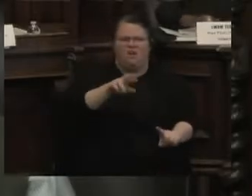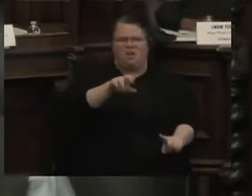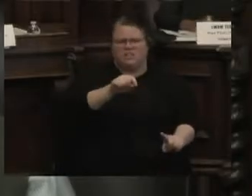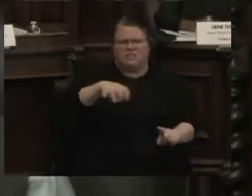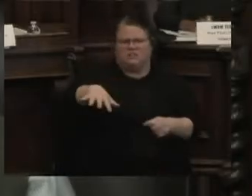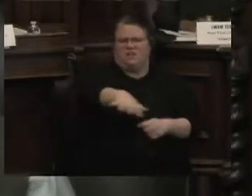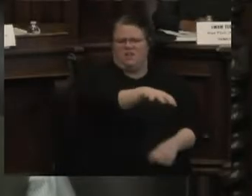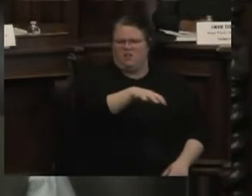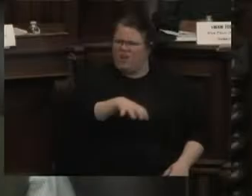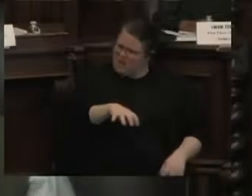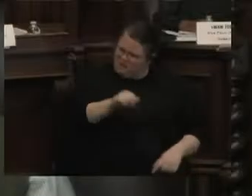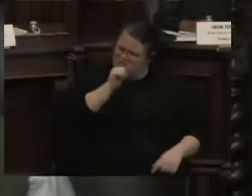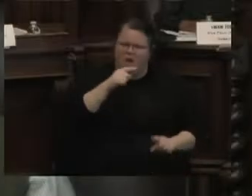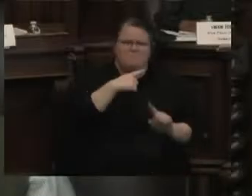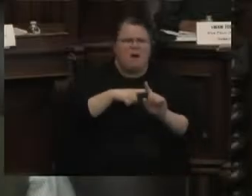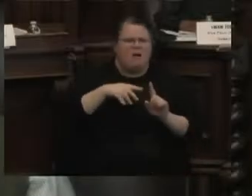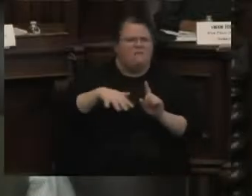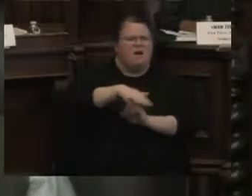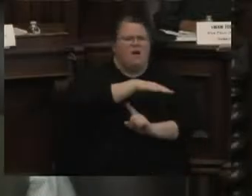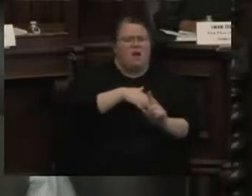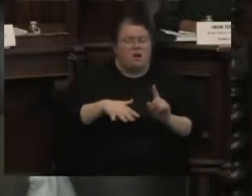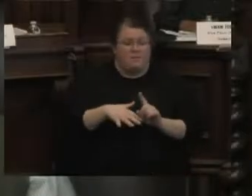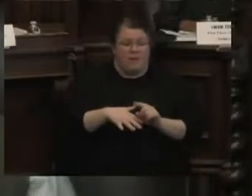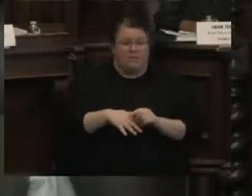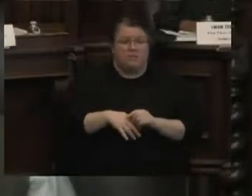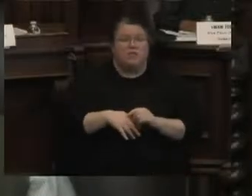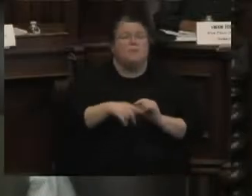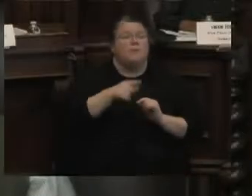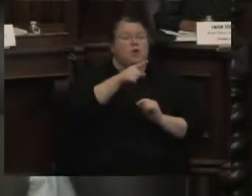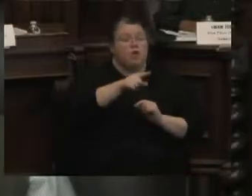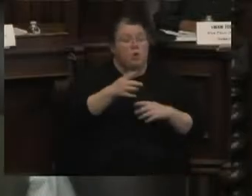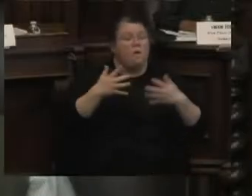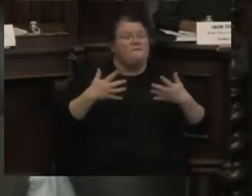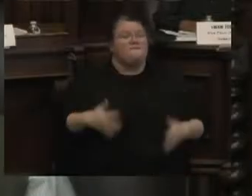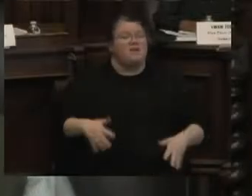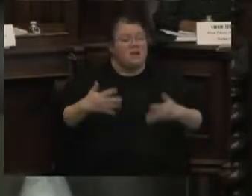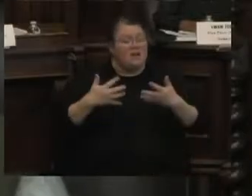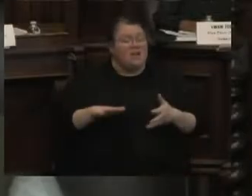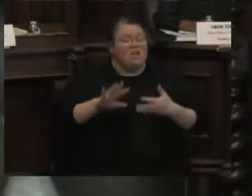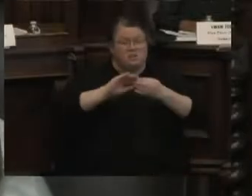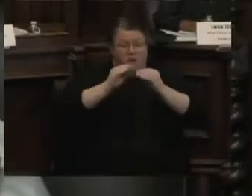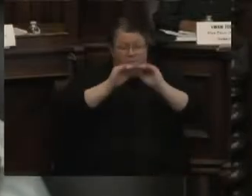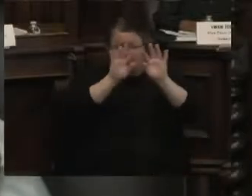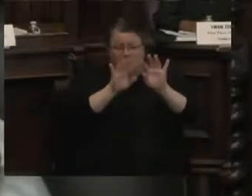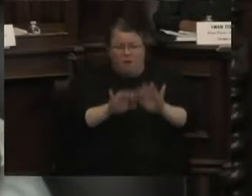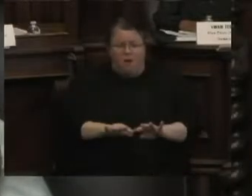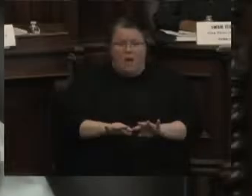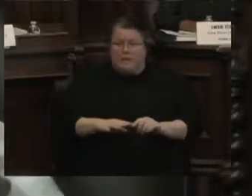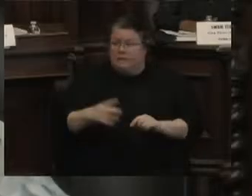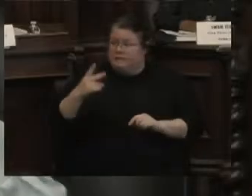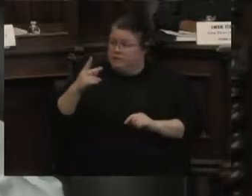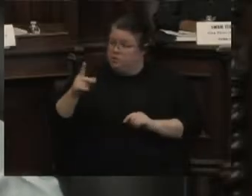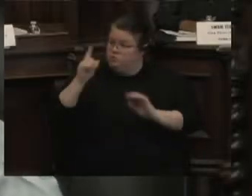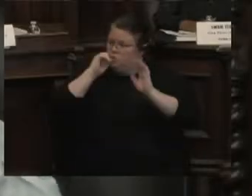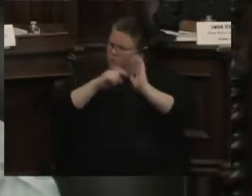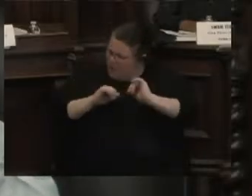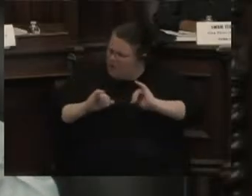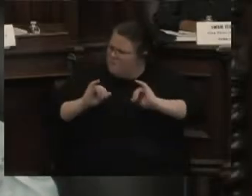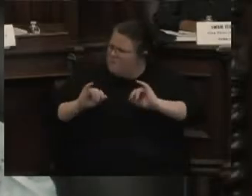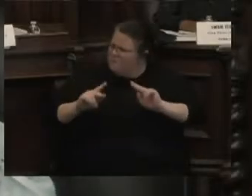positive? Were people mentioning that it wasn't